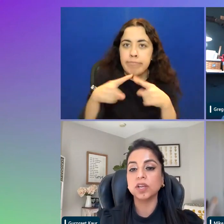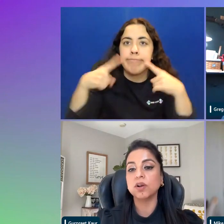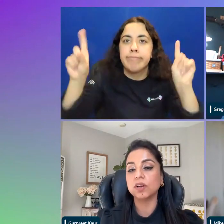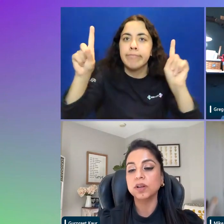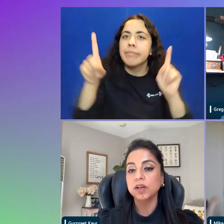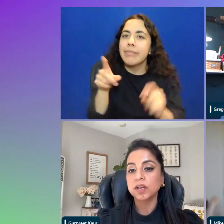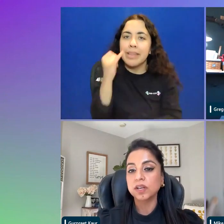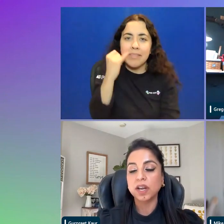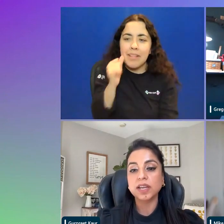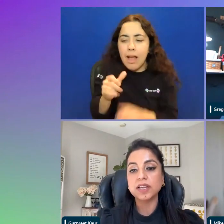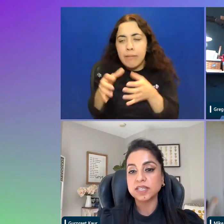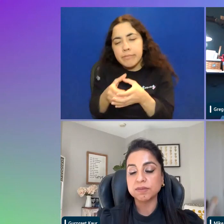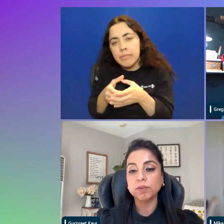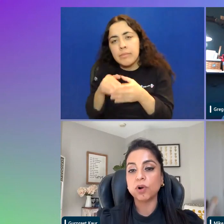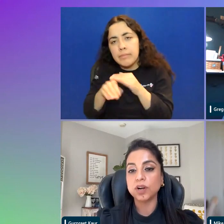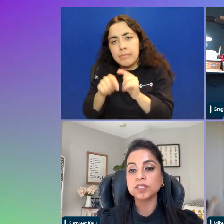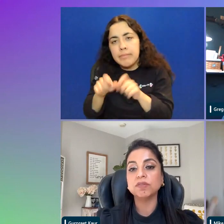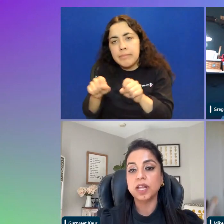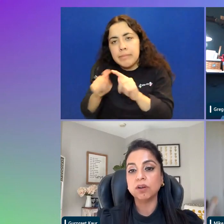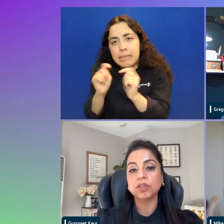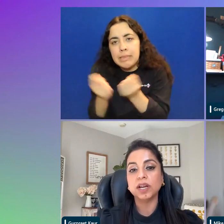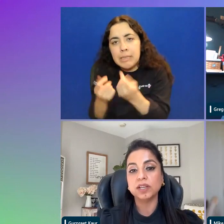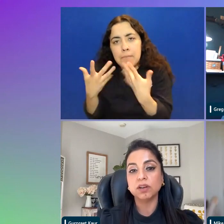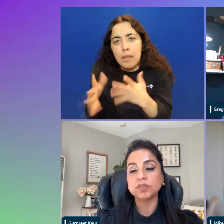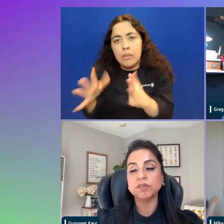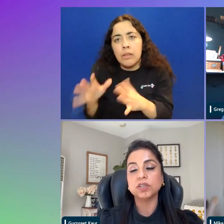working on creating accessible products without that inclusive